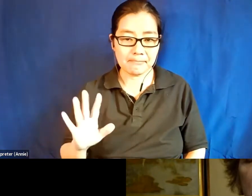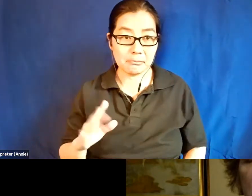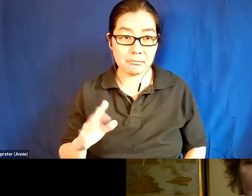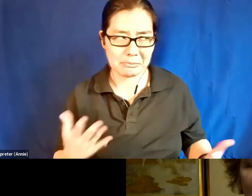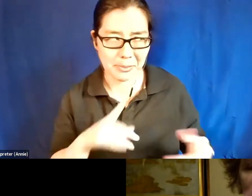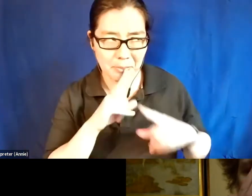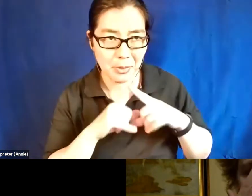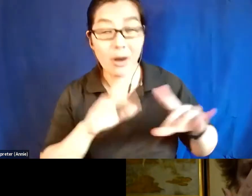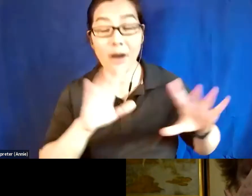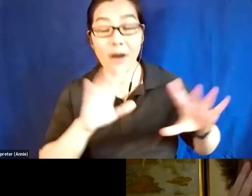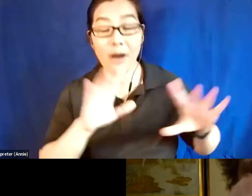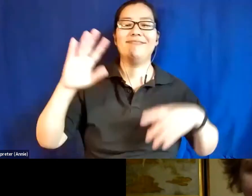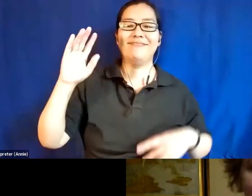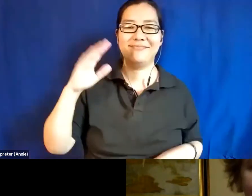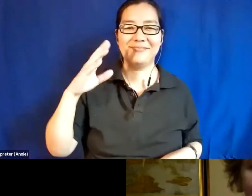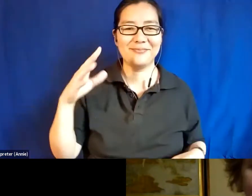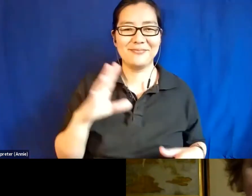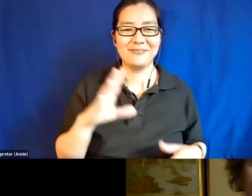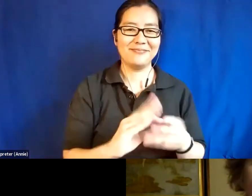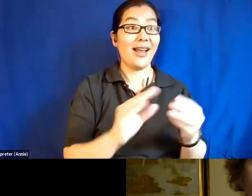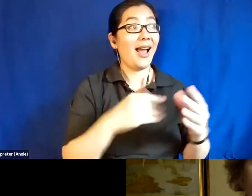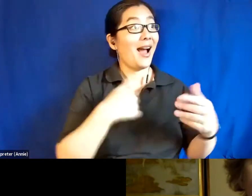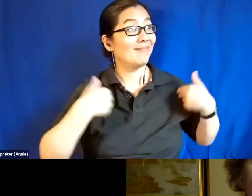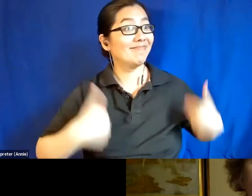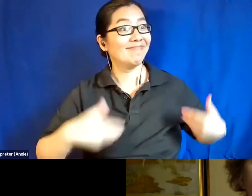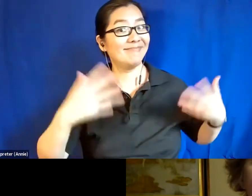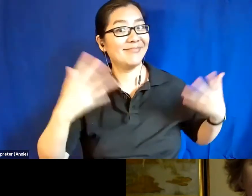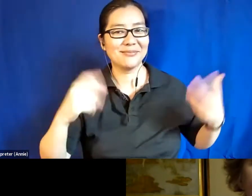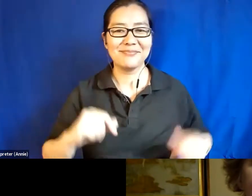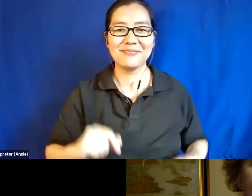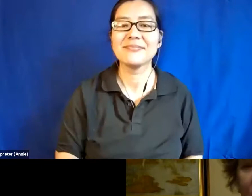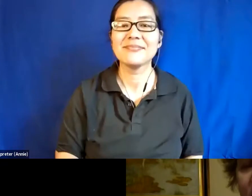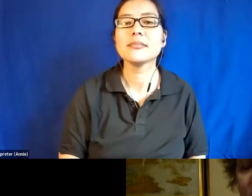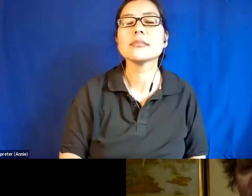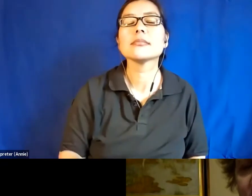You may be muted. There you are. Matthew Shifrin: I am now unmuted. I'm a blind guy in his